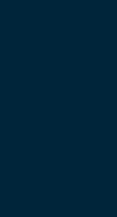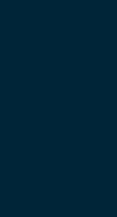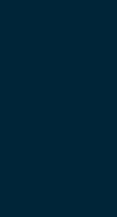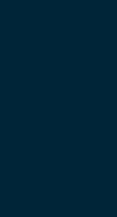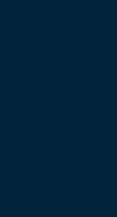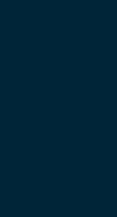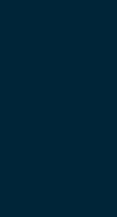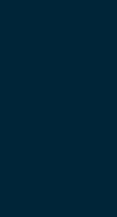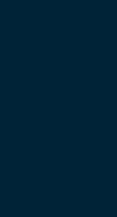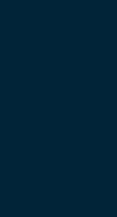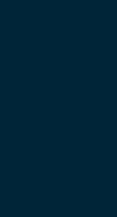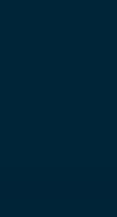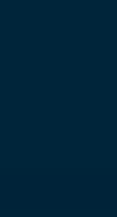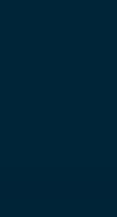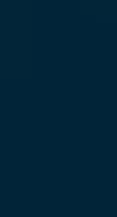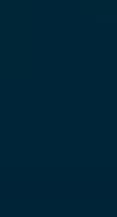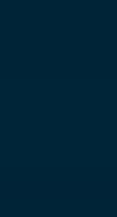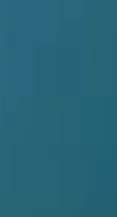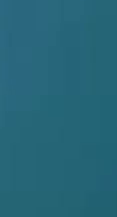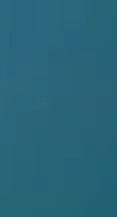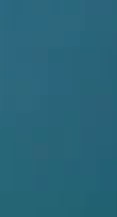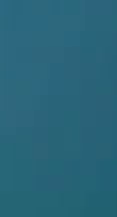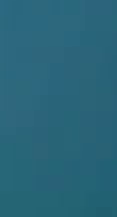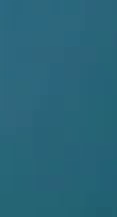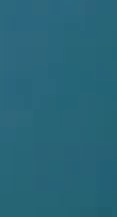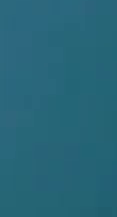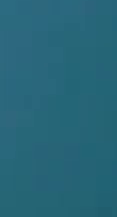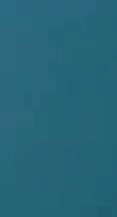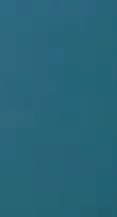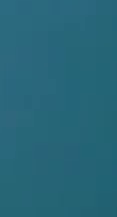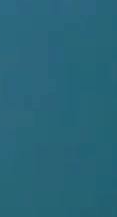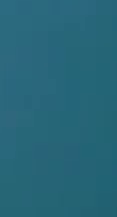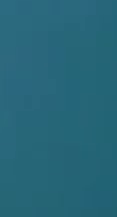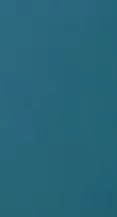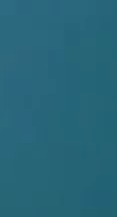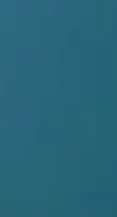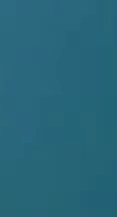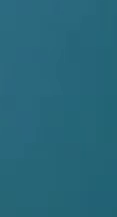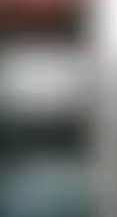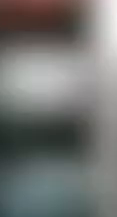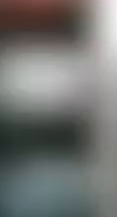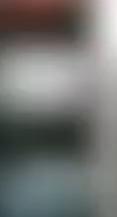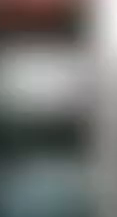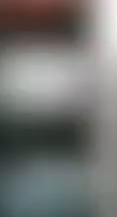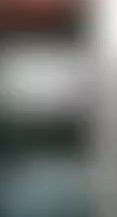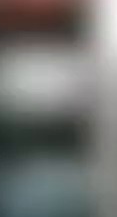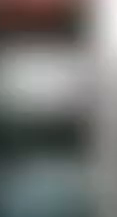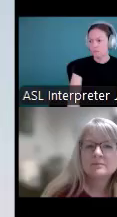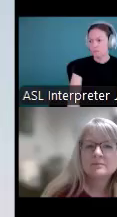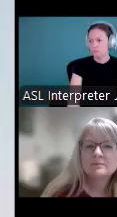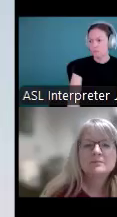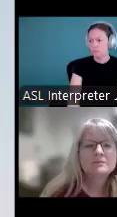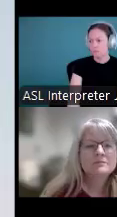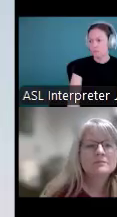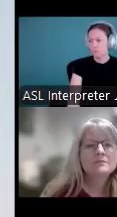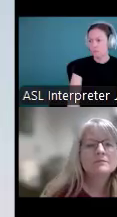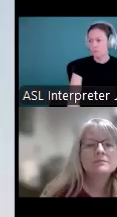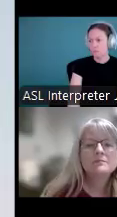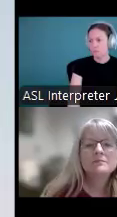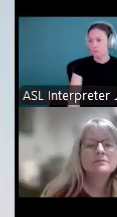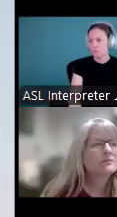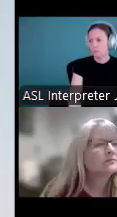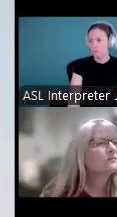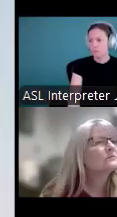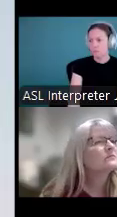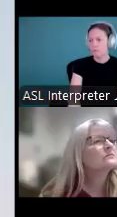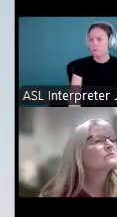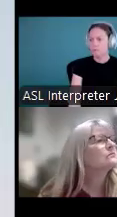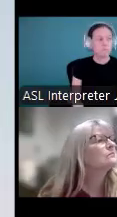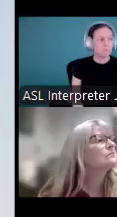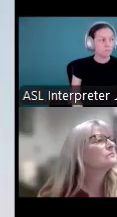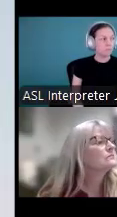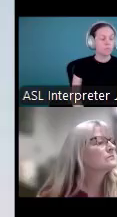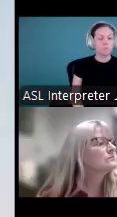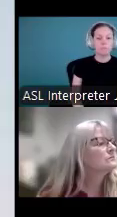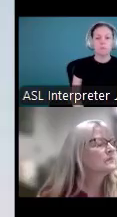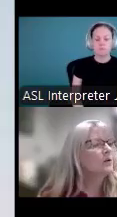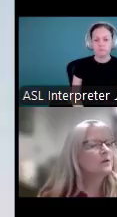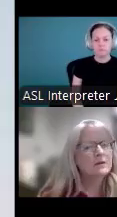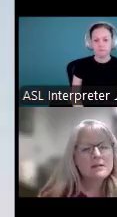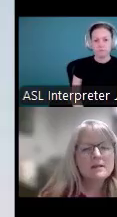Rebecca Foster: Okay, I'm gonna share my screen. Oh, it looks